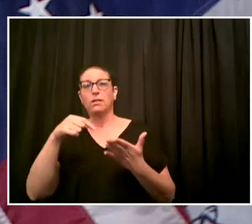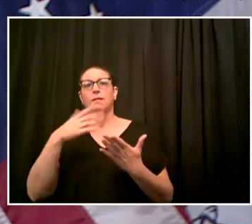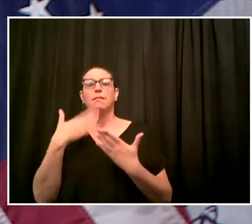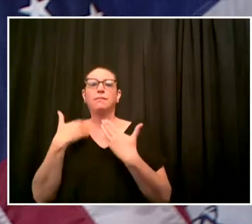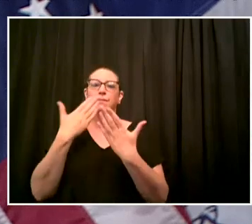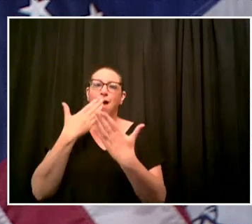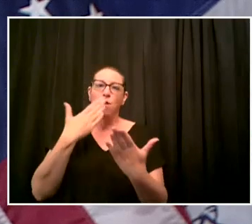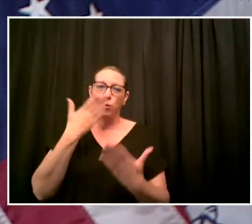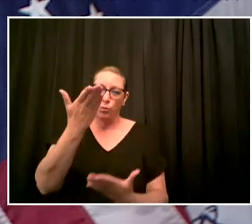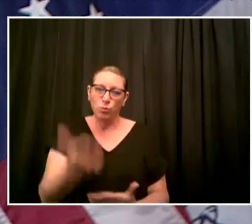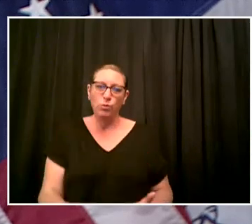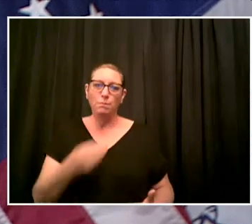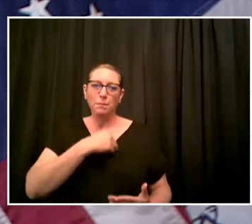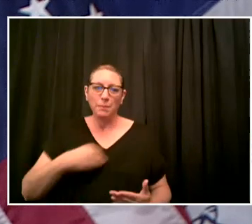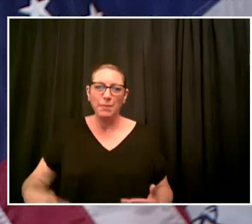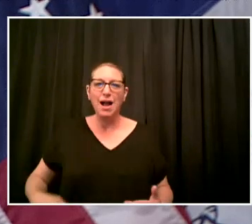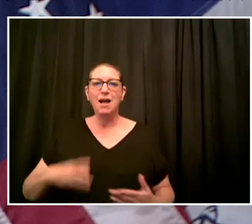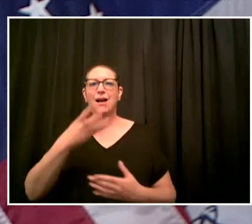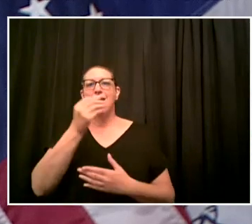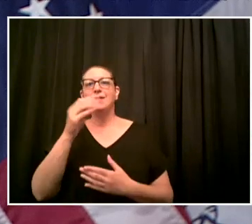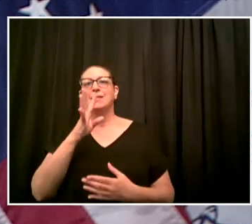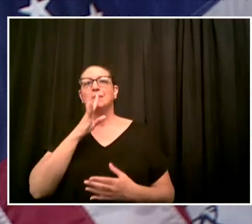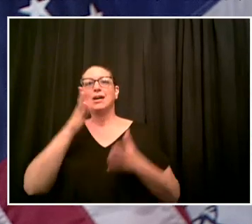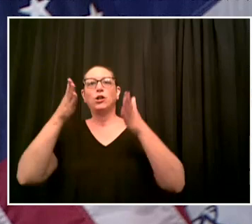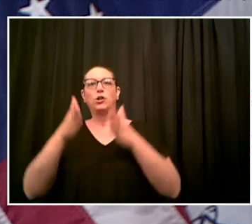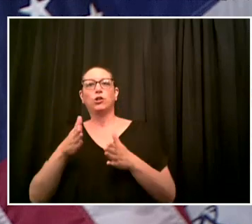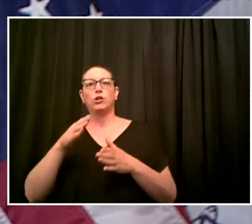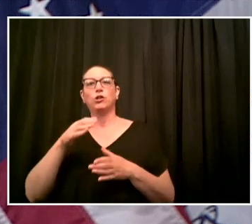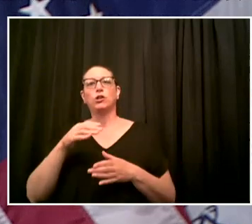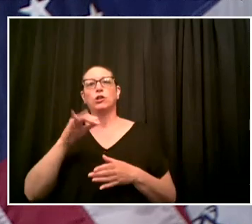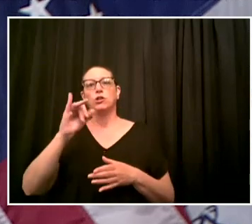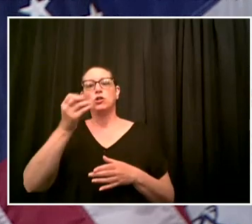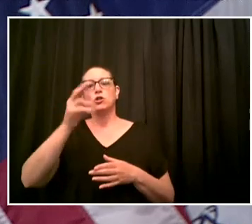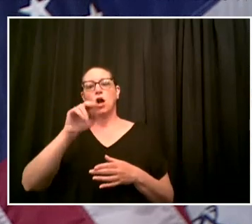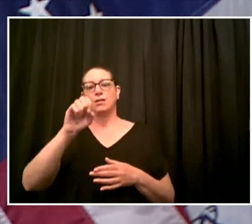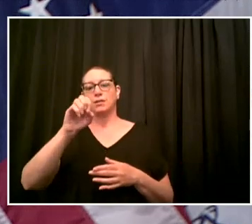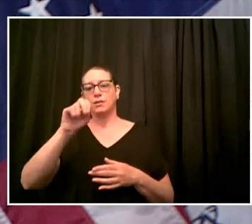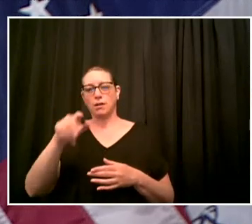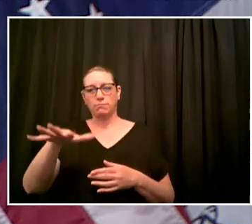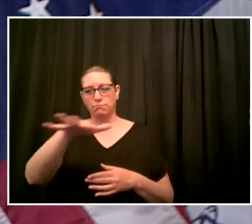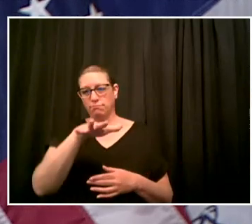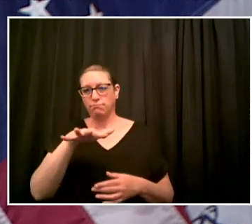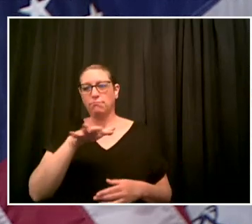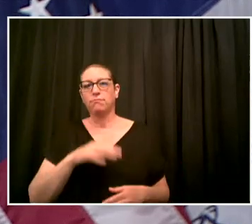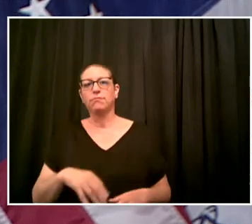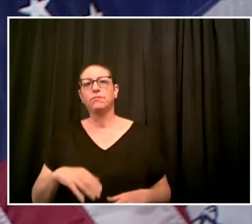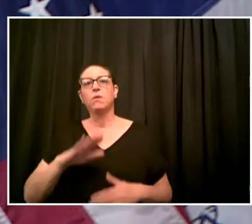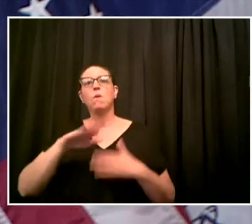WANT TO THANK YOU, MR. MAYOR, SPEAKER COREY JOHNSON, RFO HELP SHEPHERDING THESE BILLAS ND THE